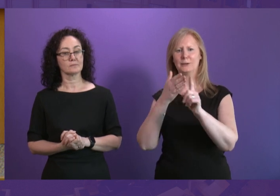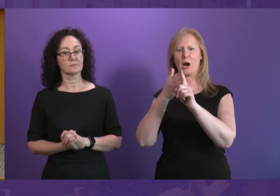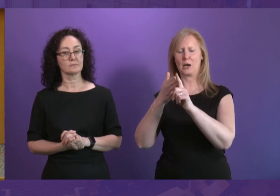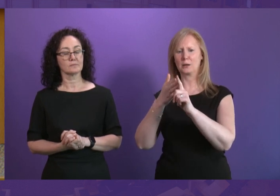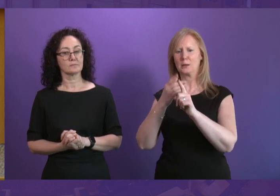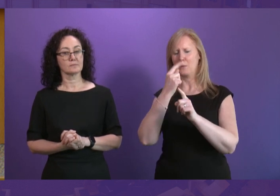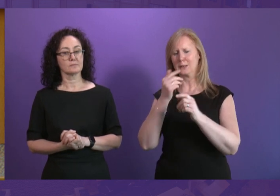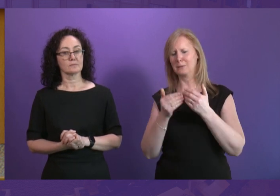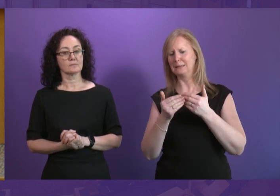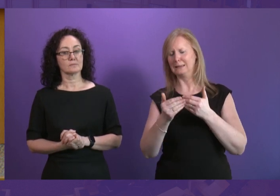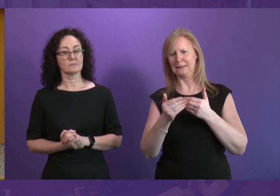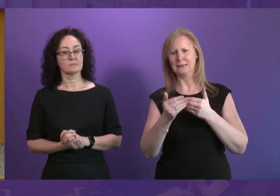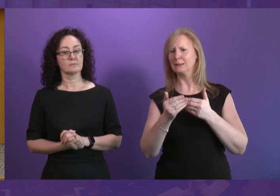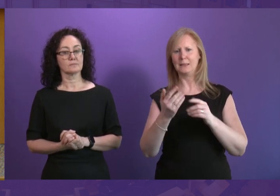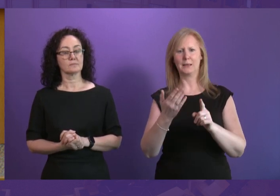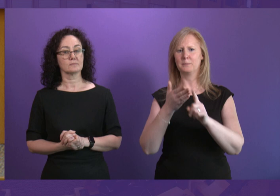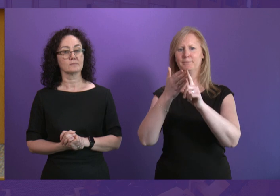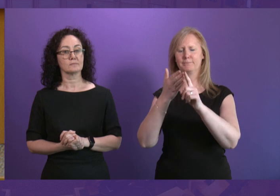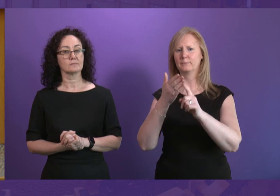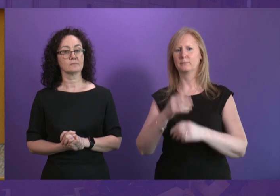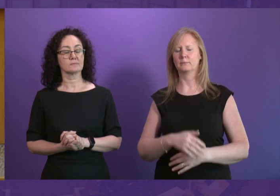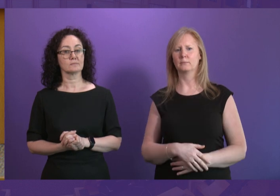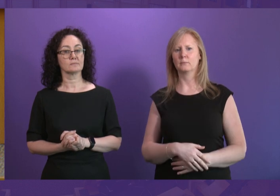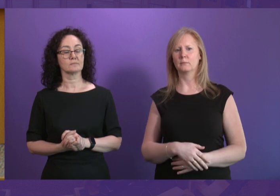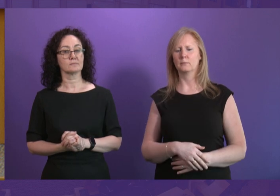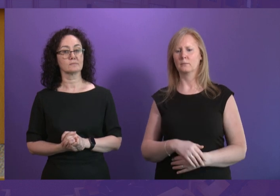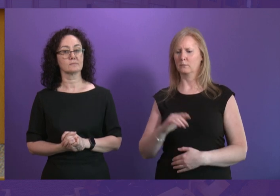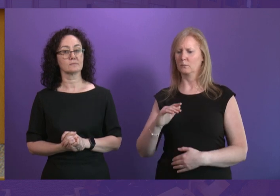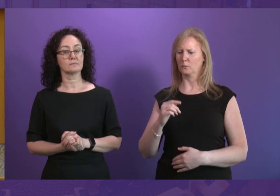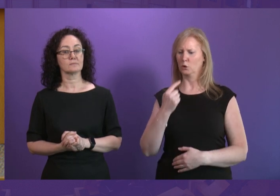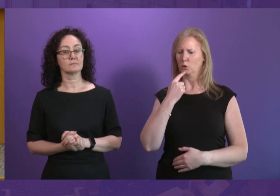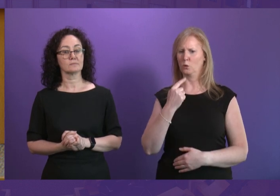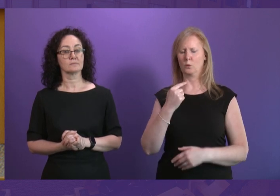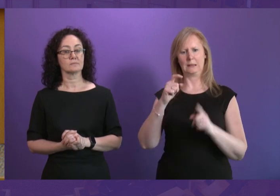the First Minister told the Parliament that services were unacceptable and she apologised